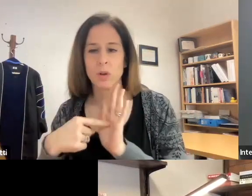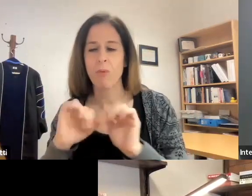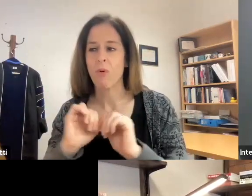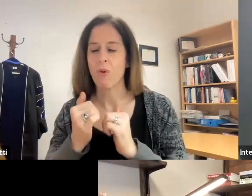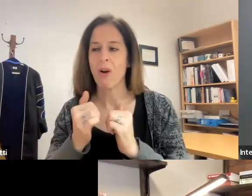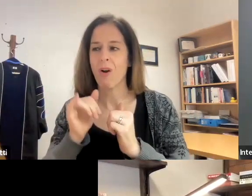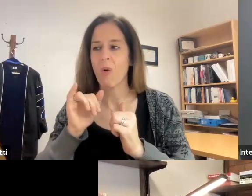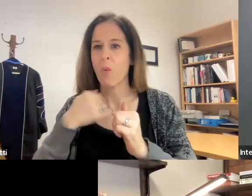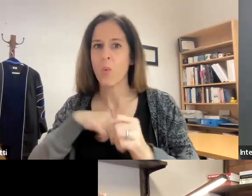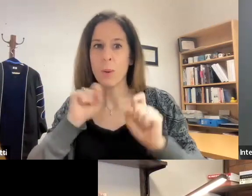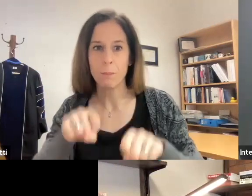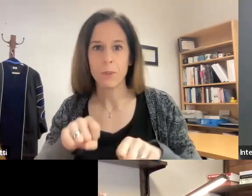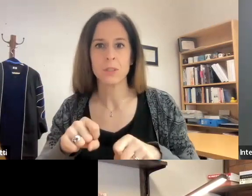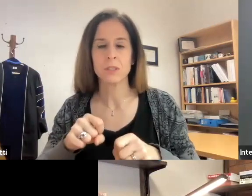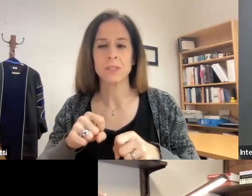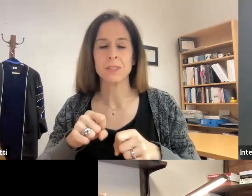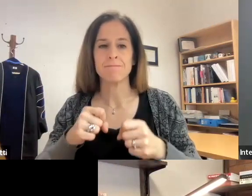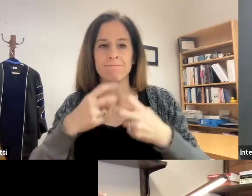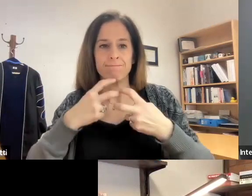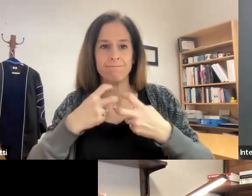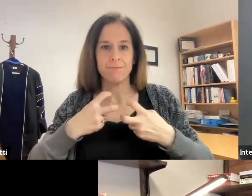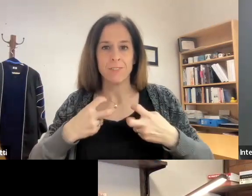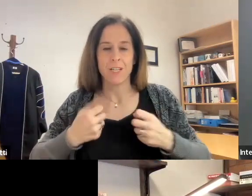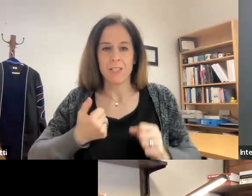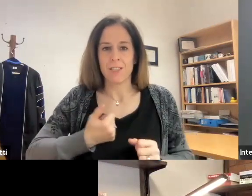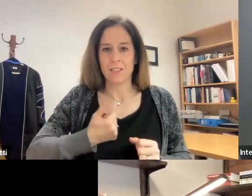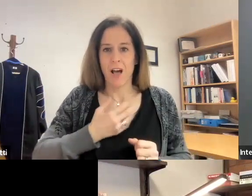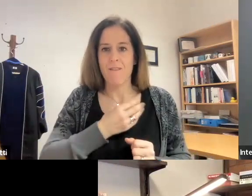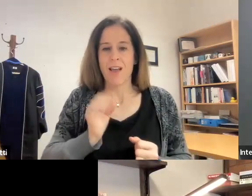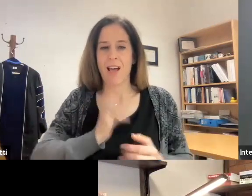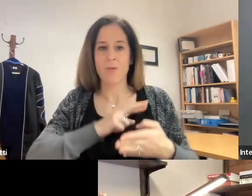effects for Deaf children, Deaf adults in the future, and